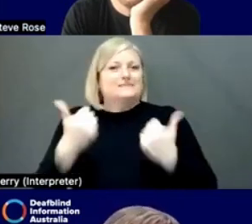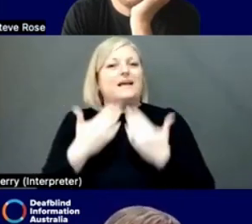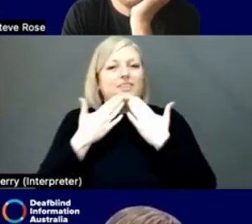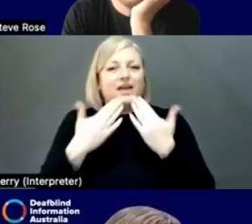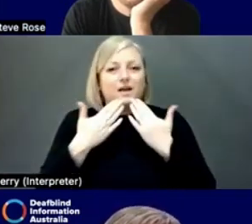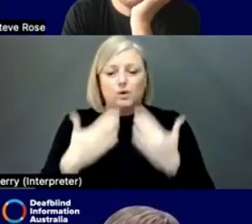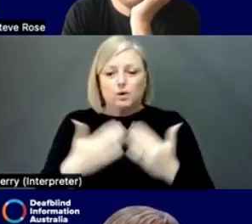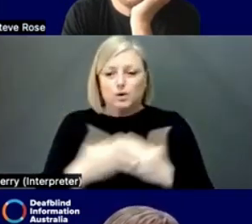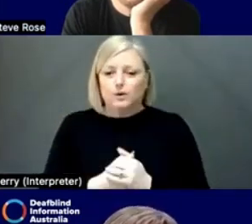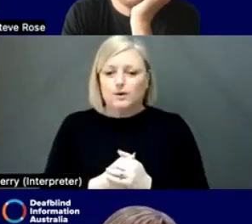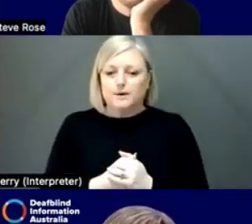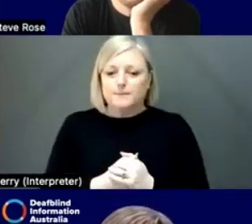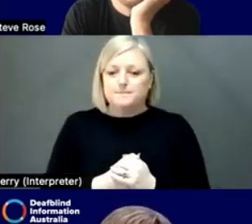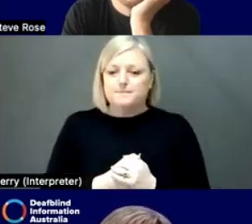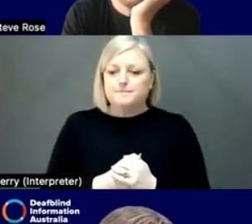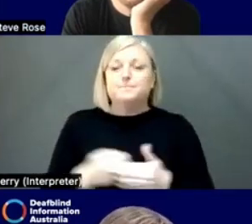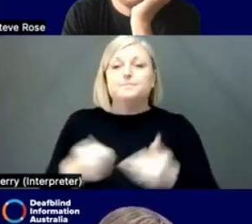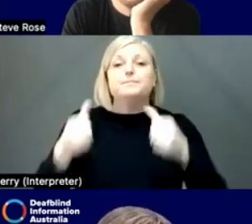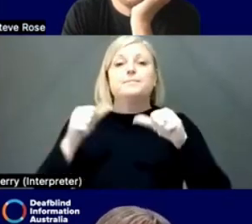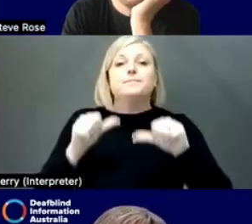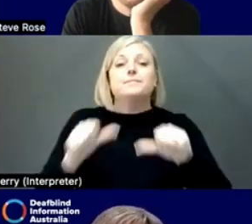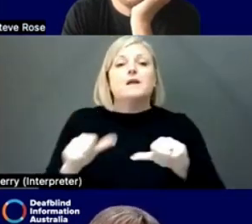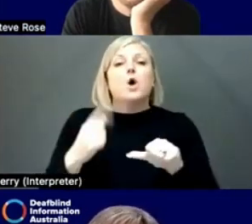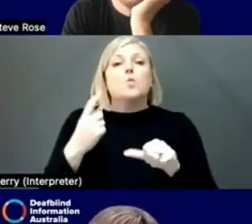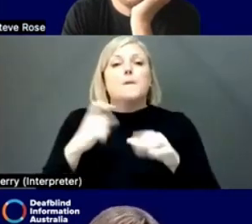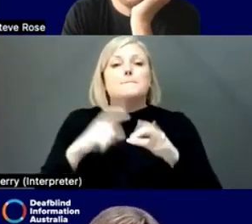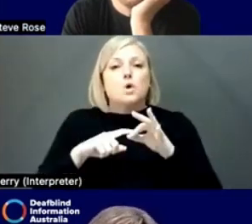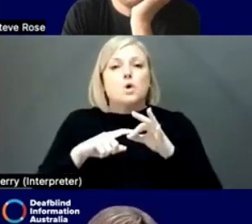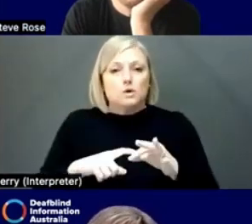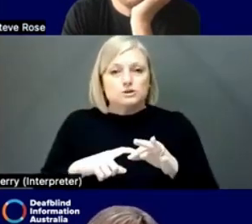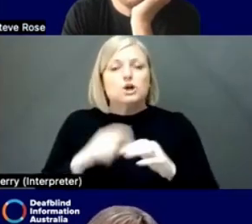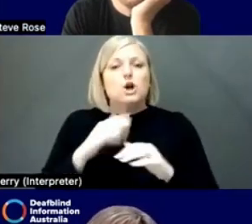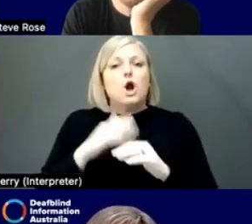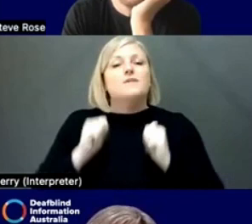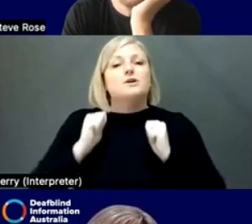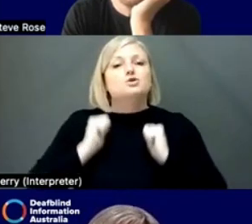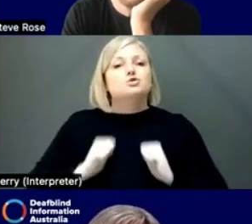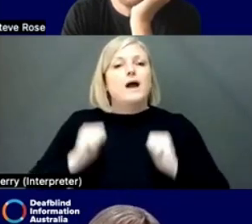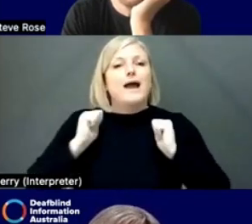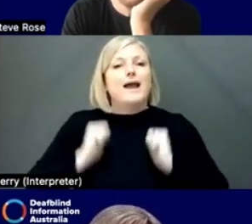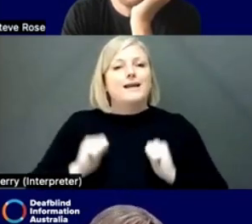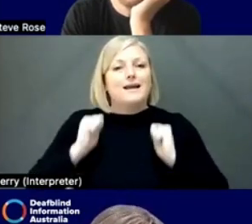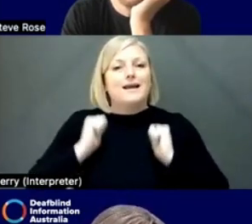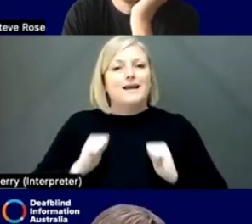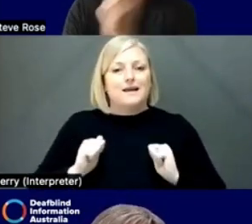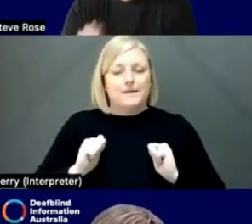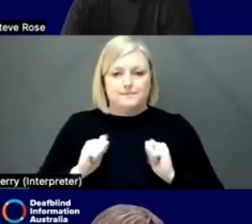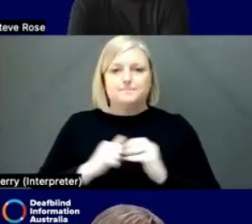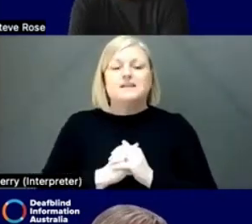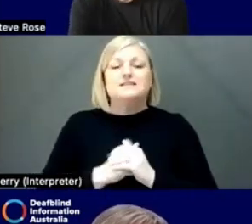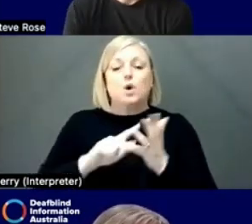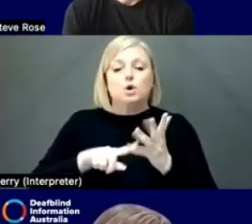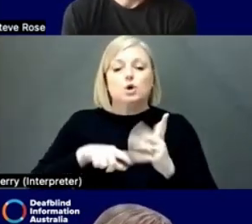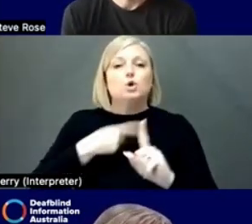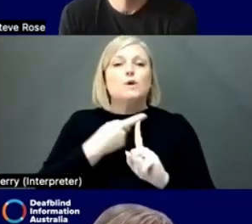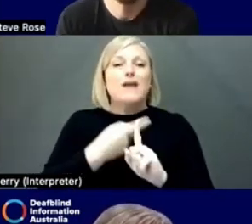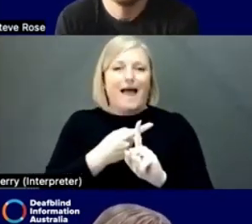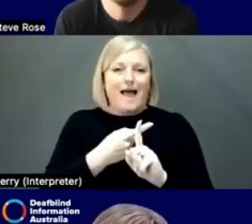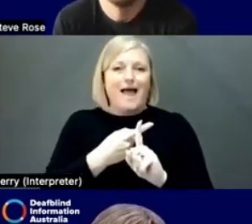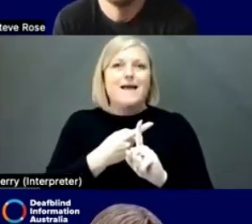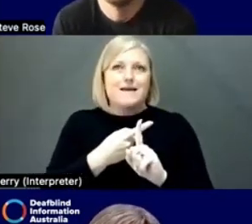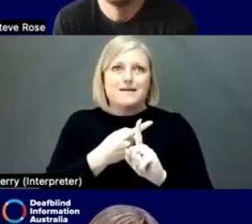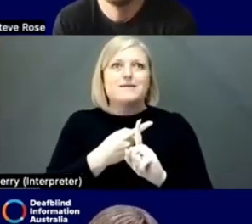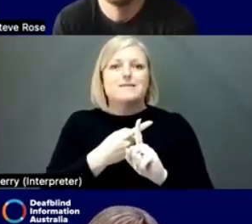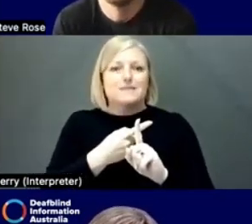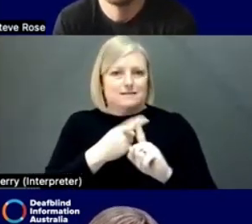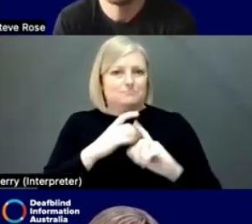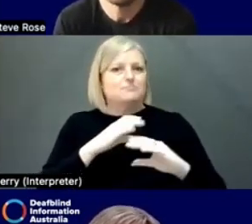Now we have a question asking about training for UK intervenors or communicator guides.